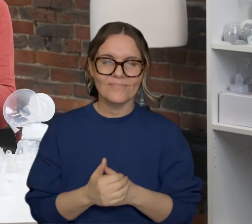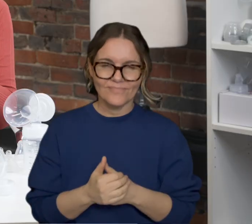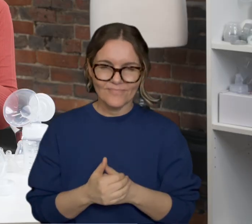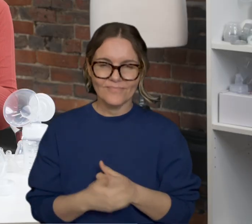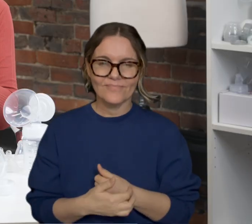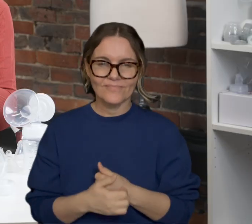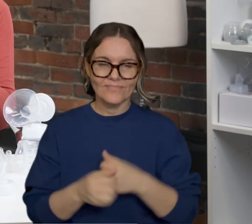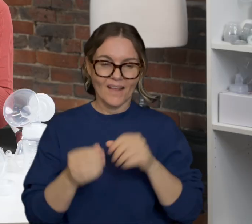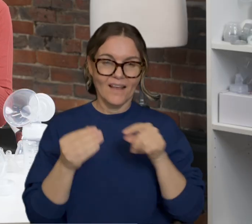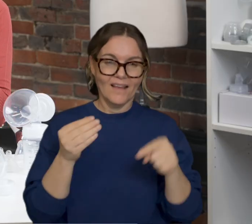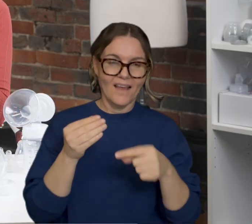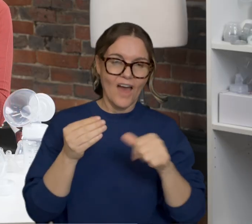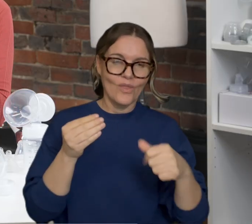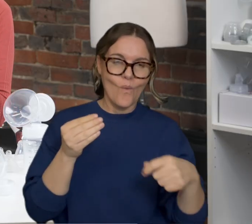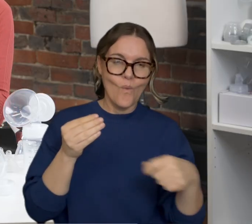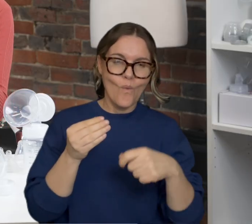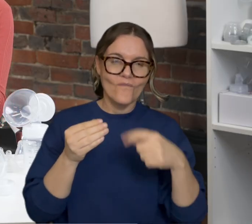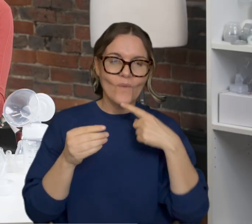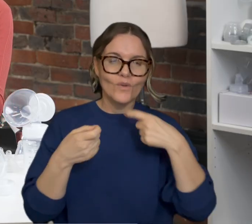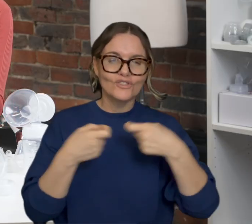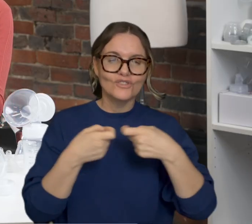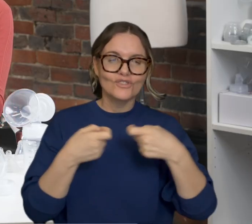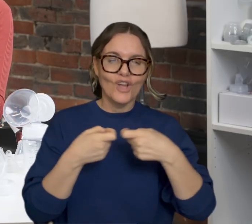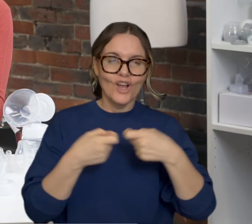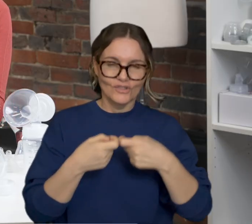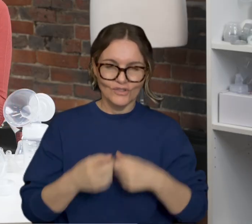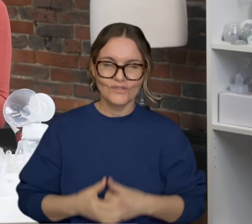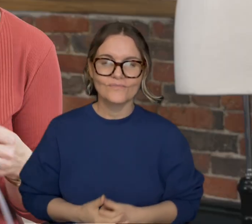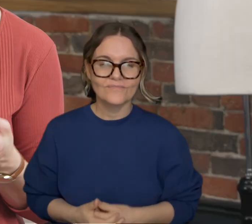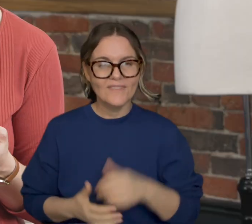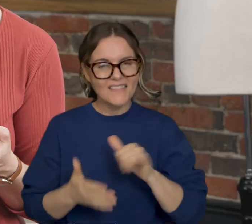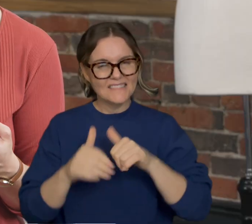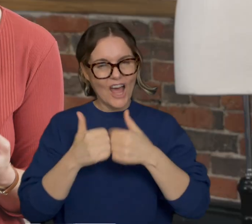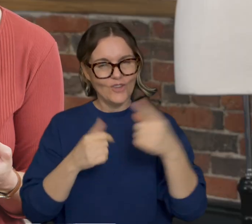you also have the port for your charging cable right on the side as well and that's assembly